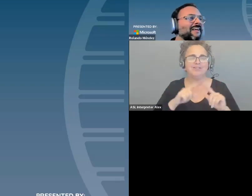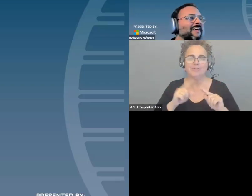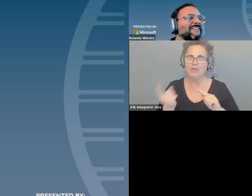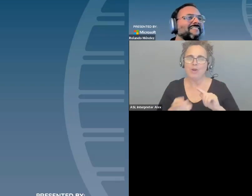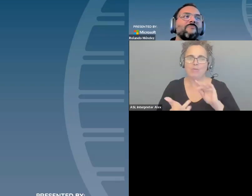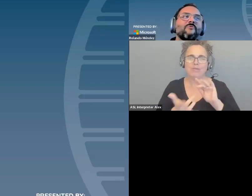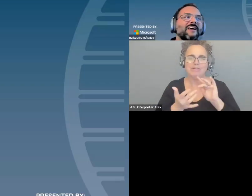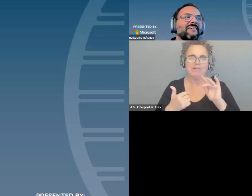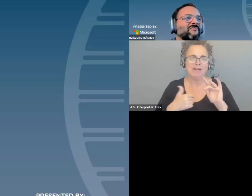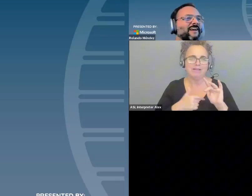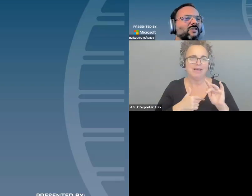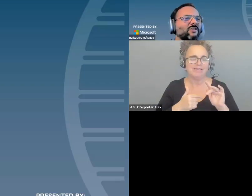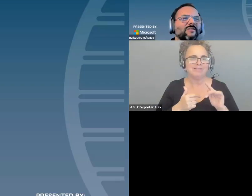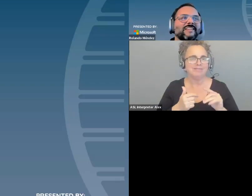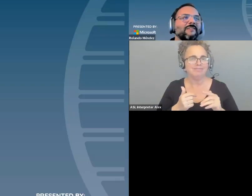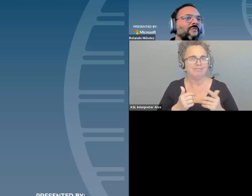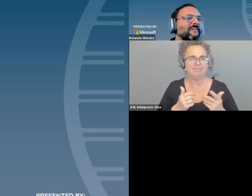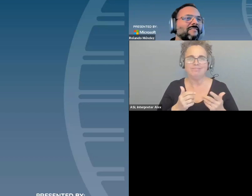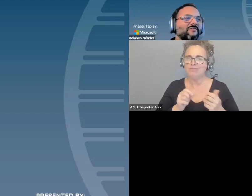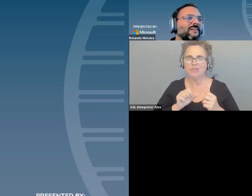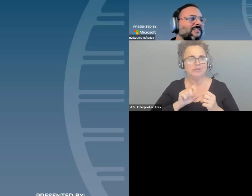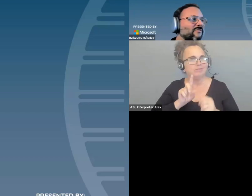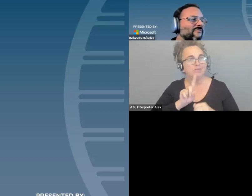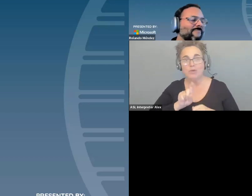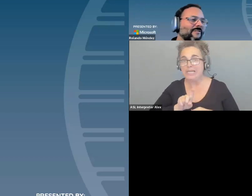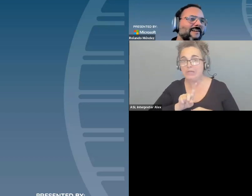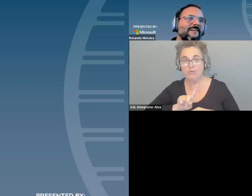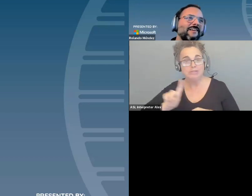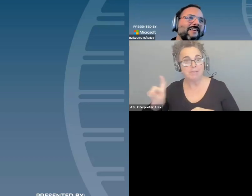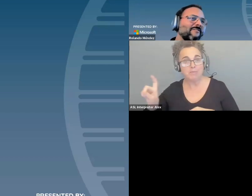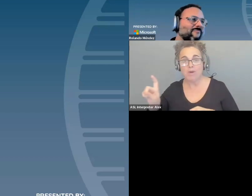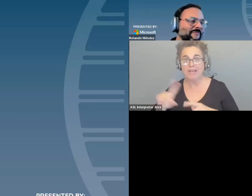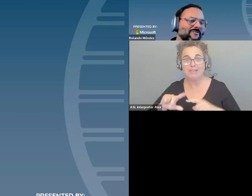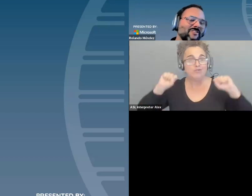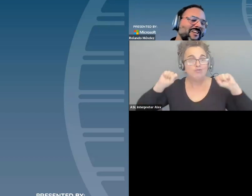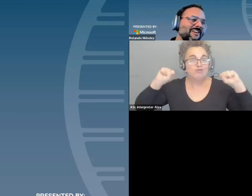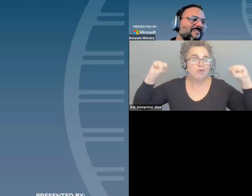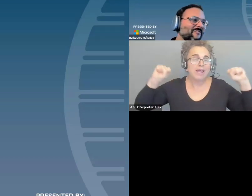and step away, stretch or take breaks. If you need, go grab your coffee, go grab your tea